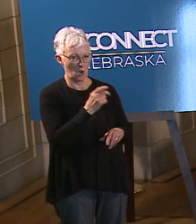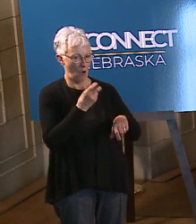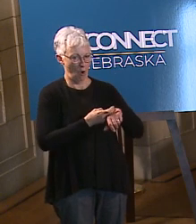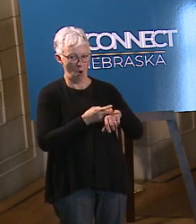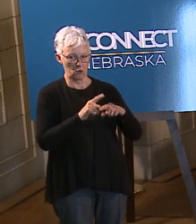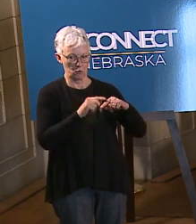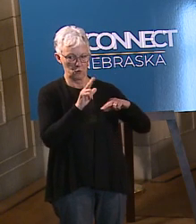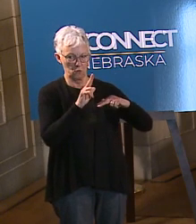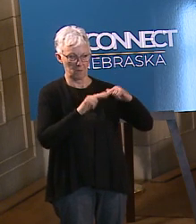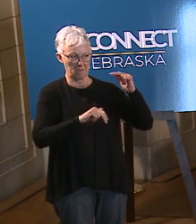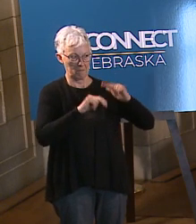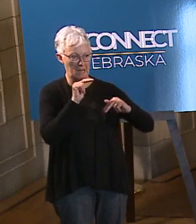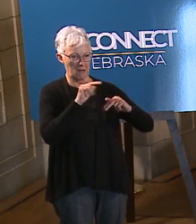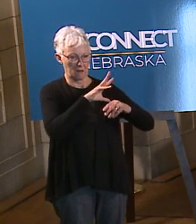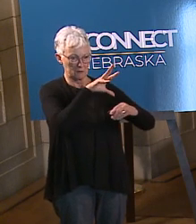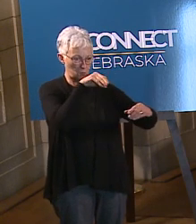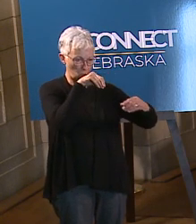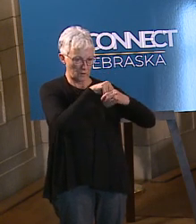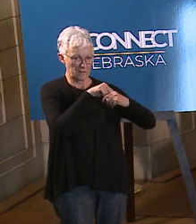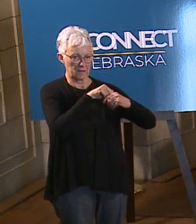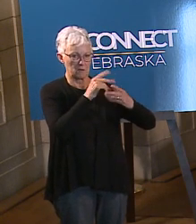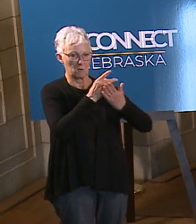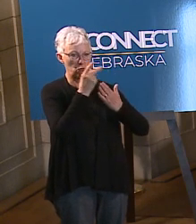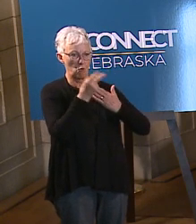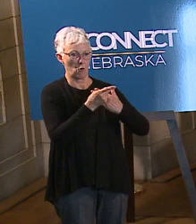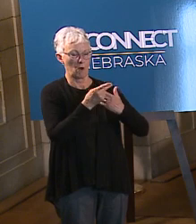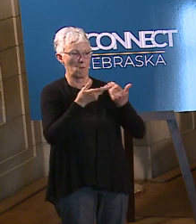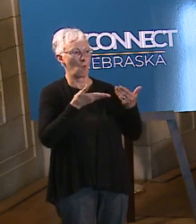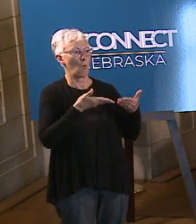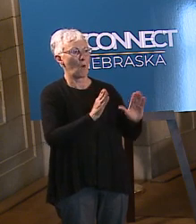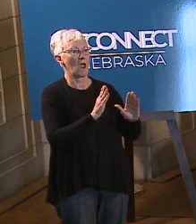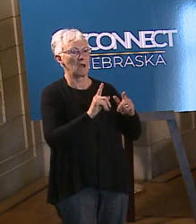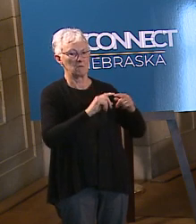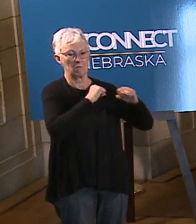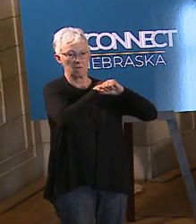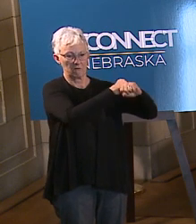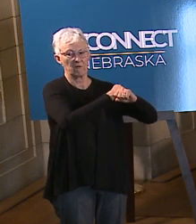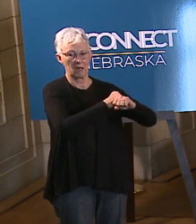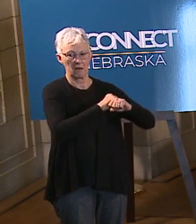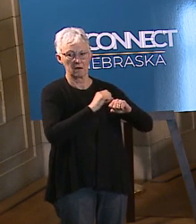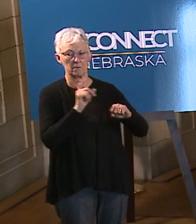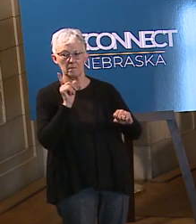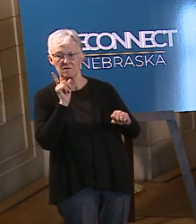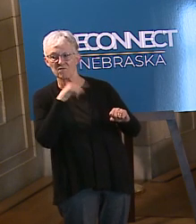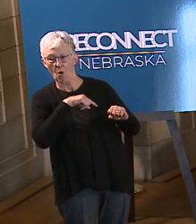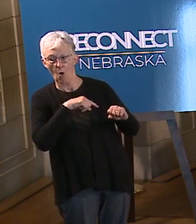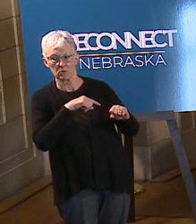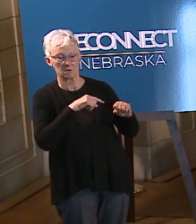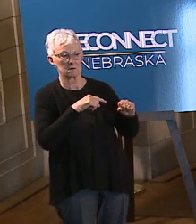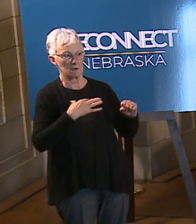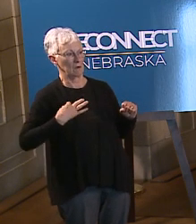NOT A COBALT-BASED PROGRAMS, IT